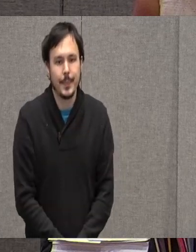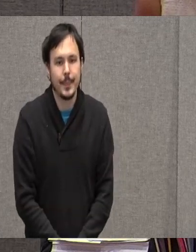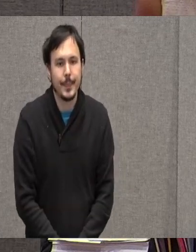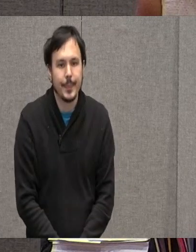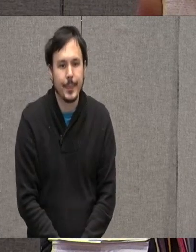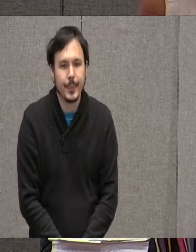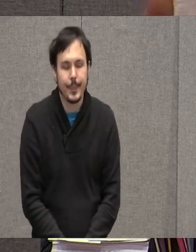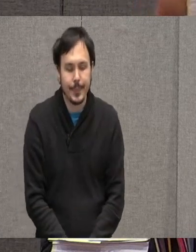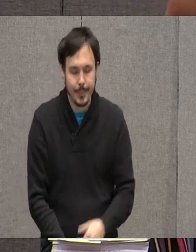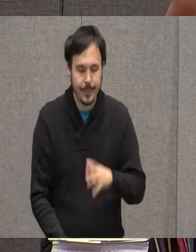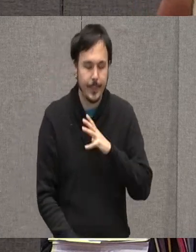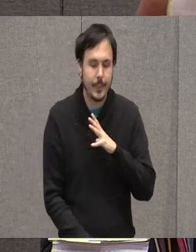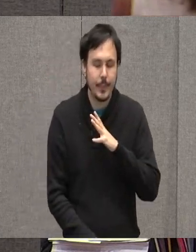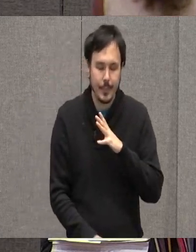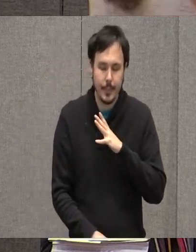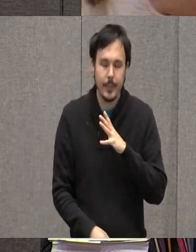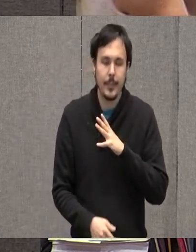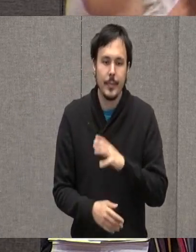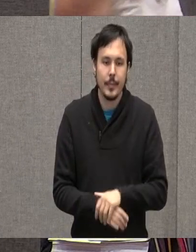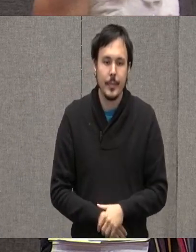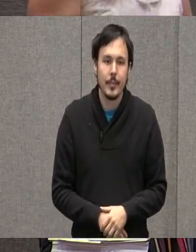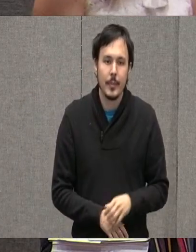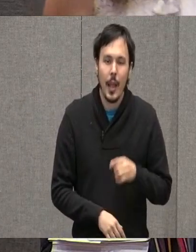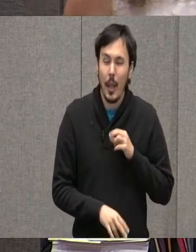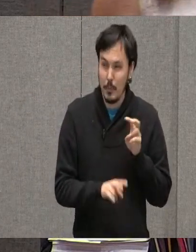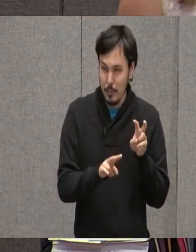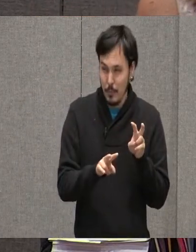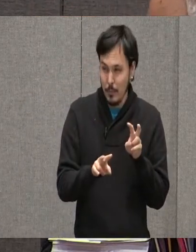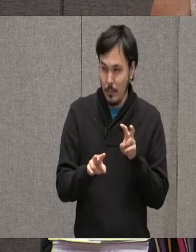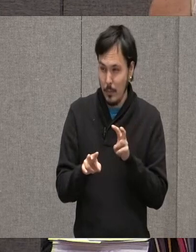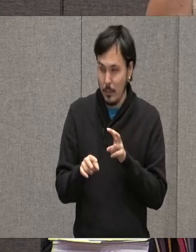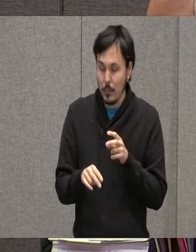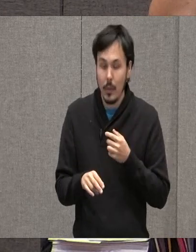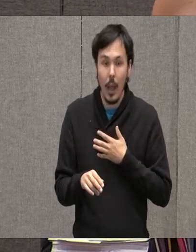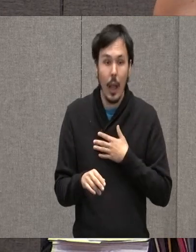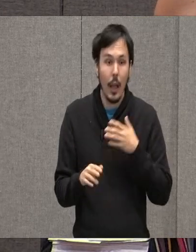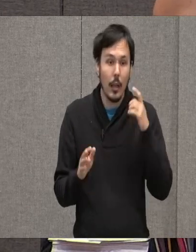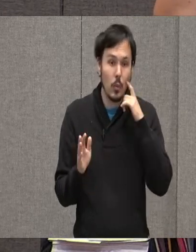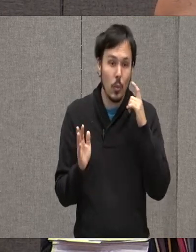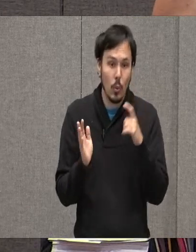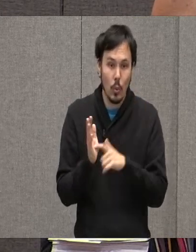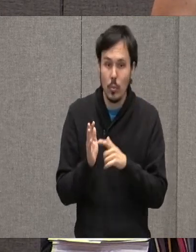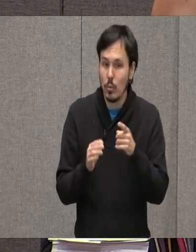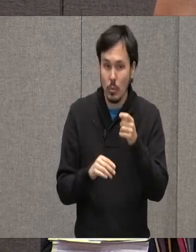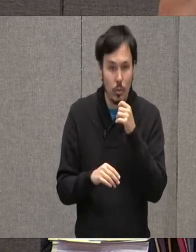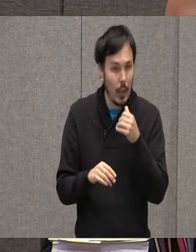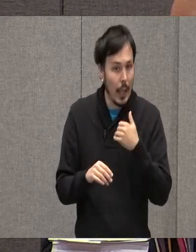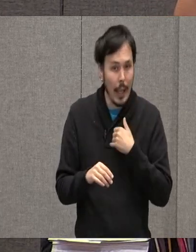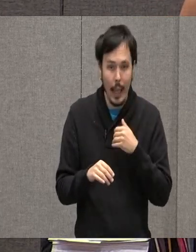All right so when I'm looking at this, I know that I do not have a common denominator.